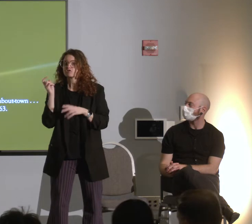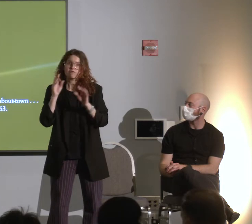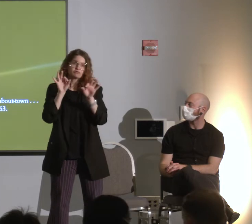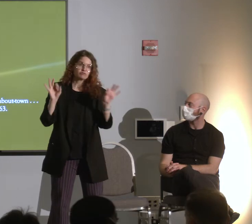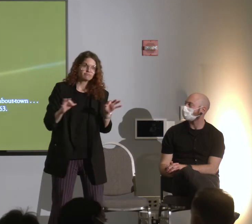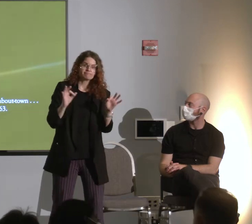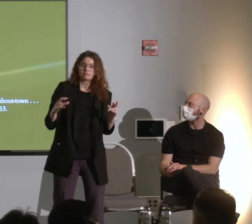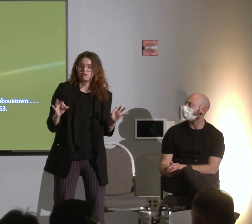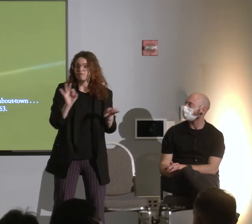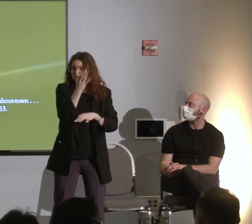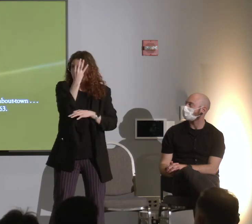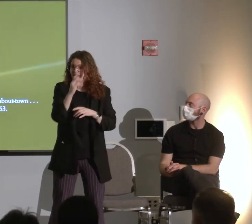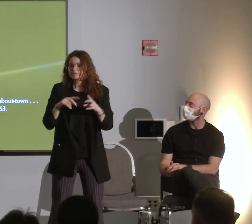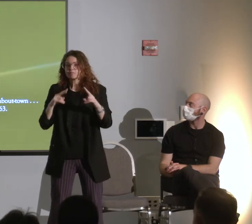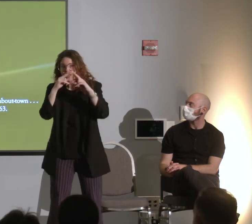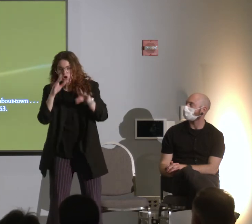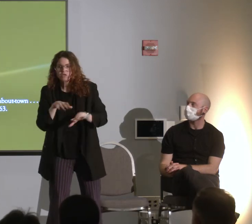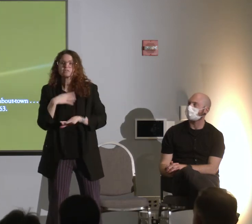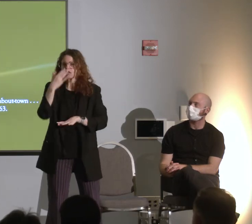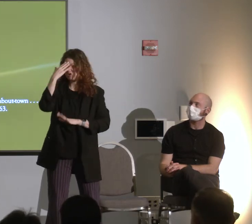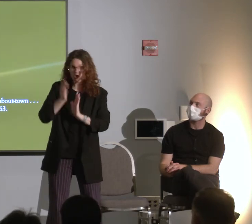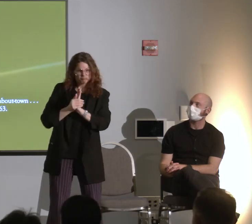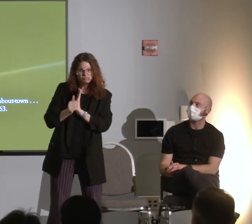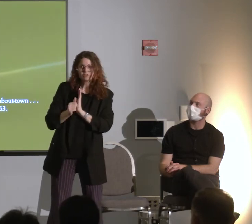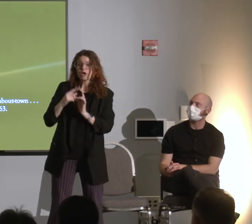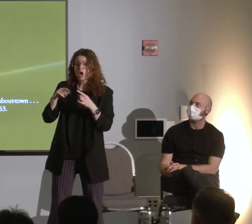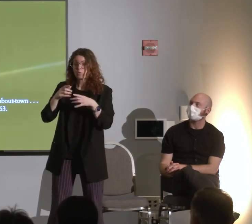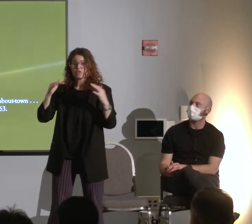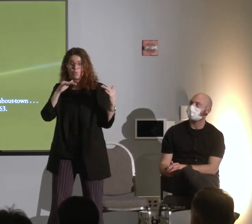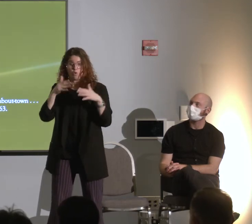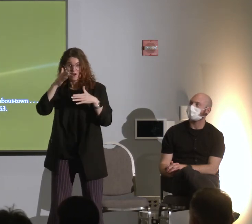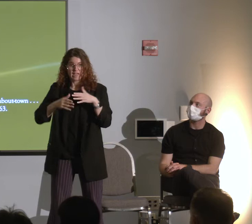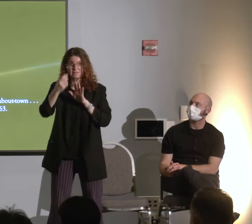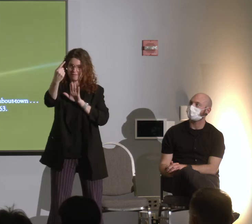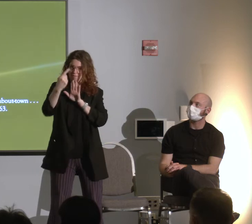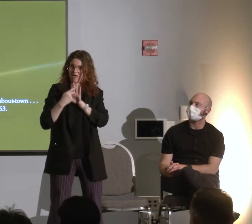He came to know Paris extremely well, and when the war was over, he came back to the United States.